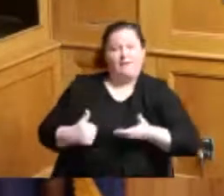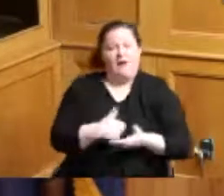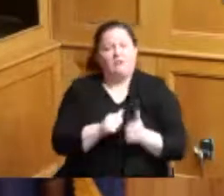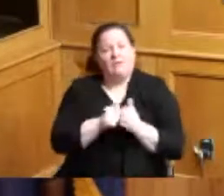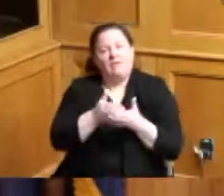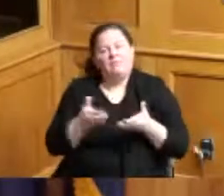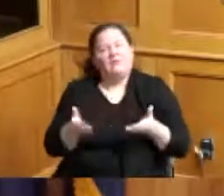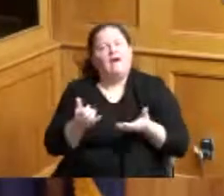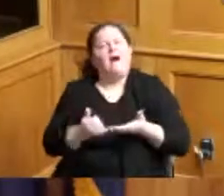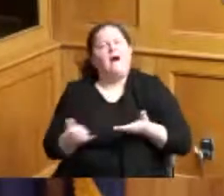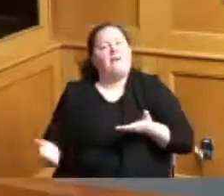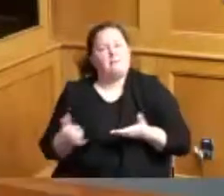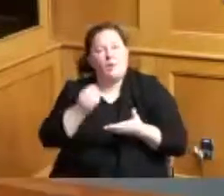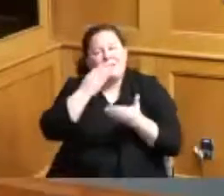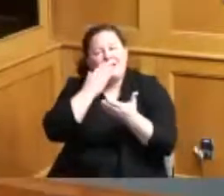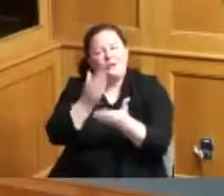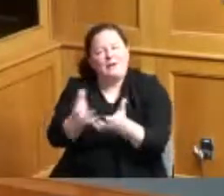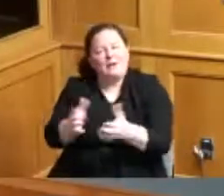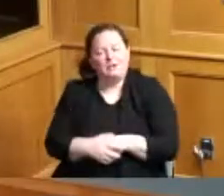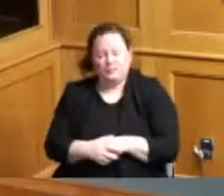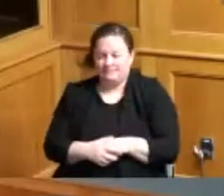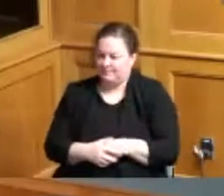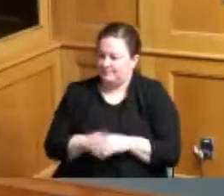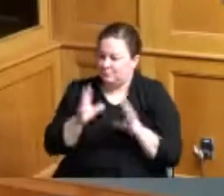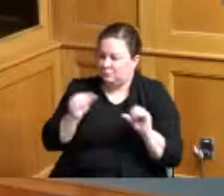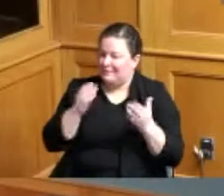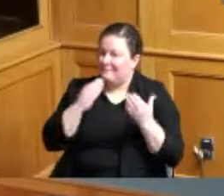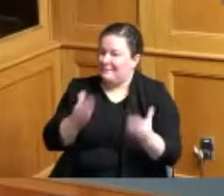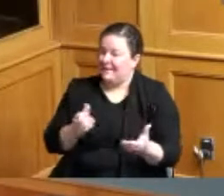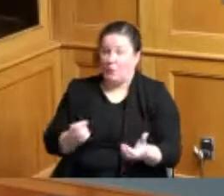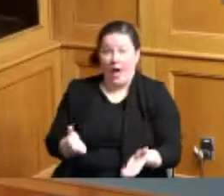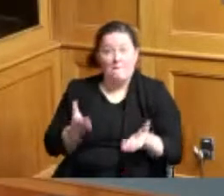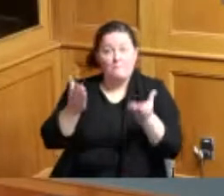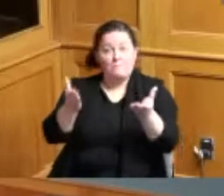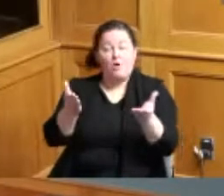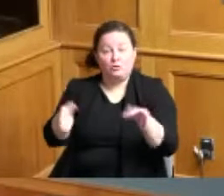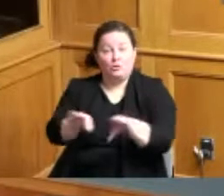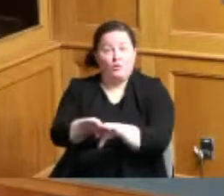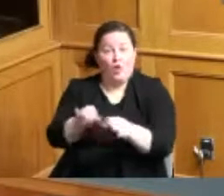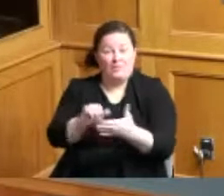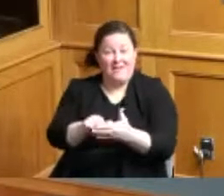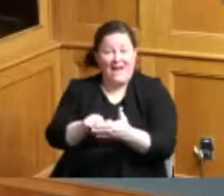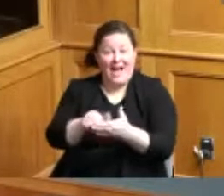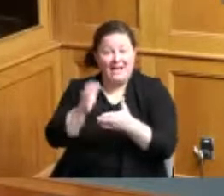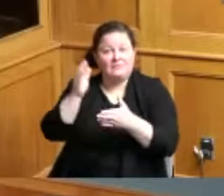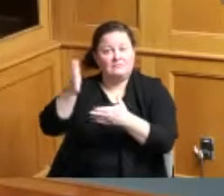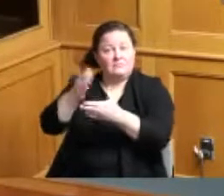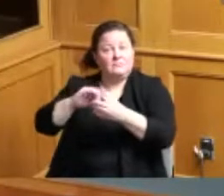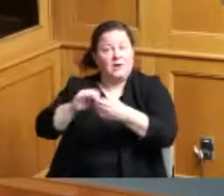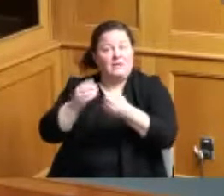you so at this time I make a motion to close the hearing second Commissioner Summerow Dumas yes